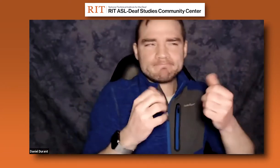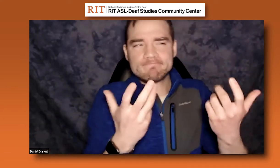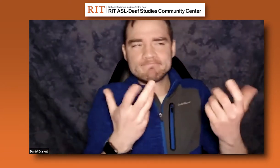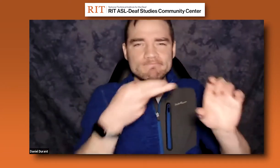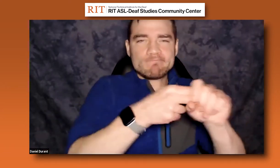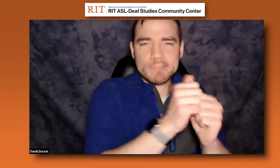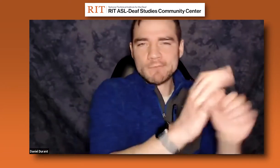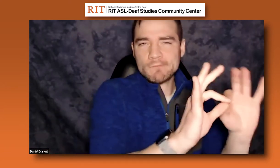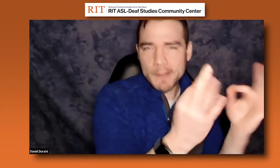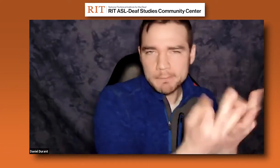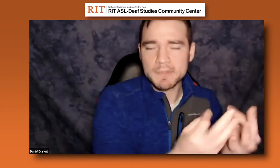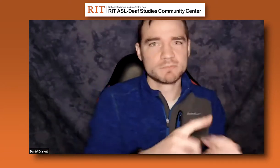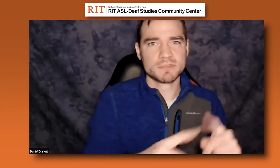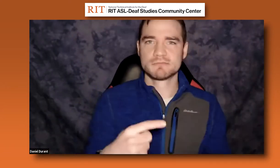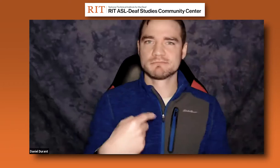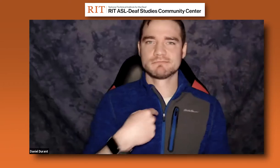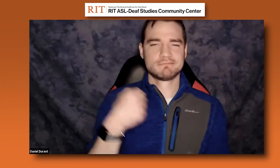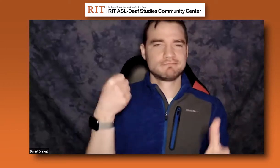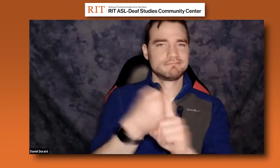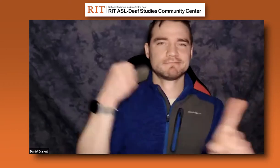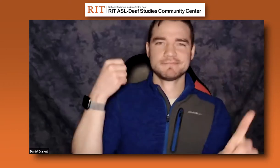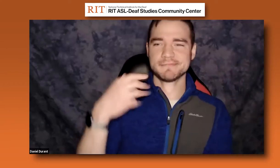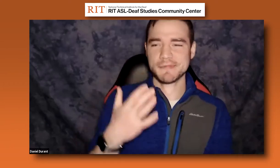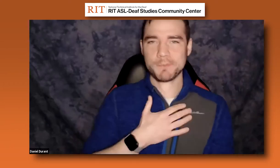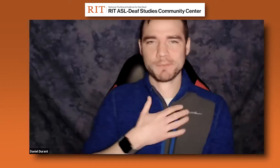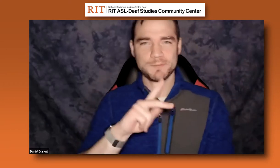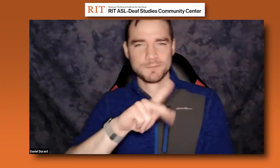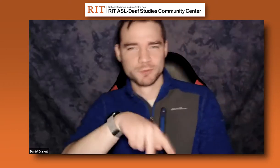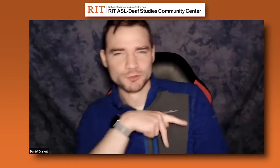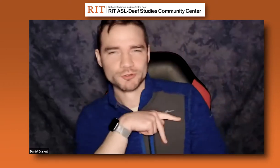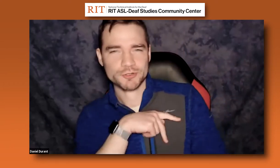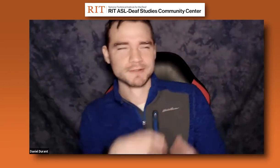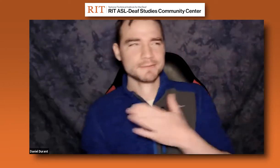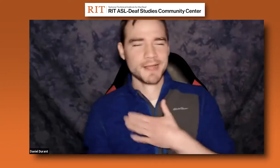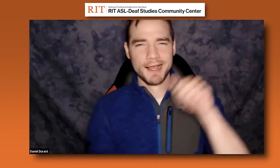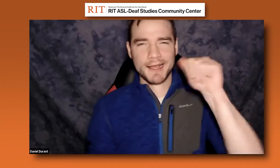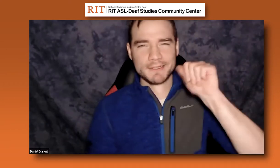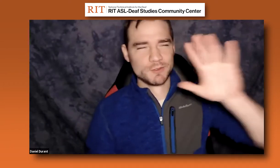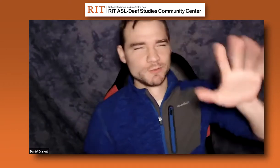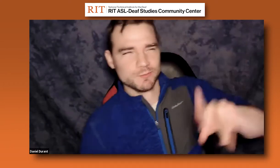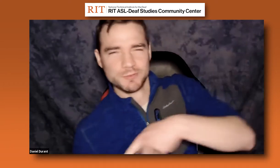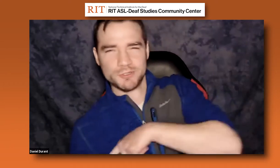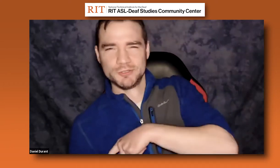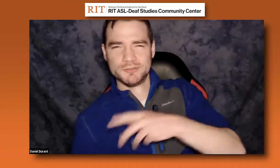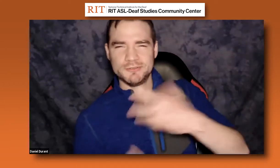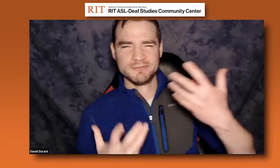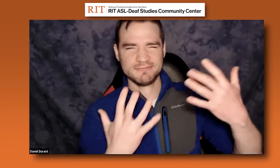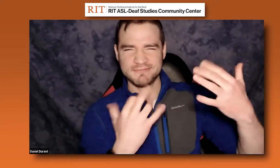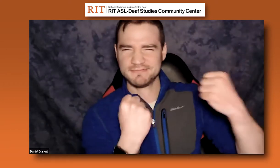and be accepted as a family unit, but my personality and my aunt's personality,